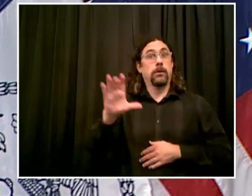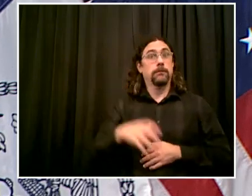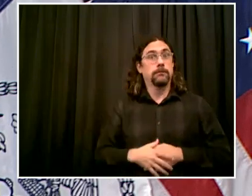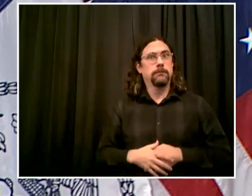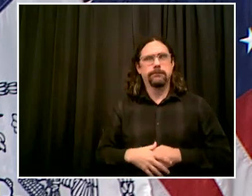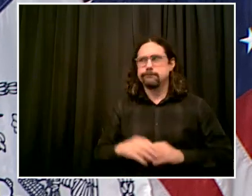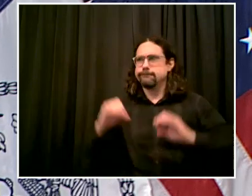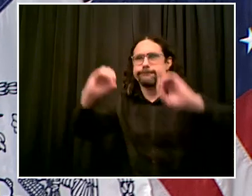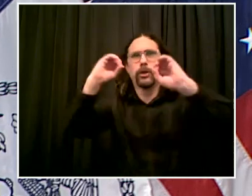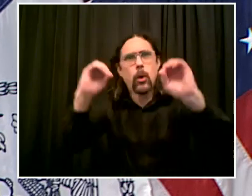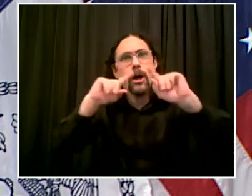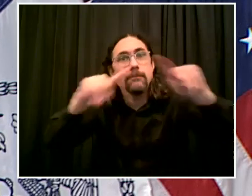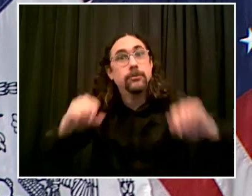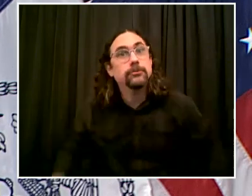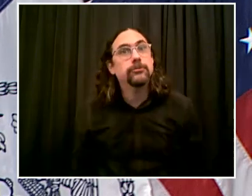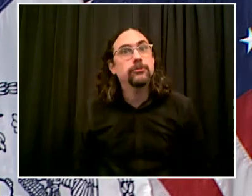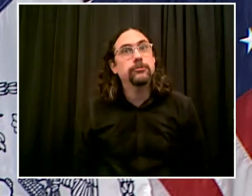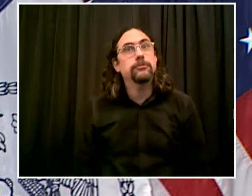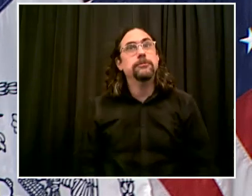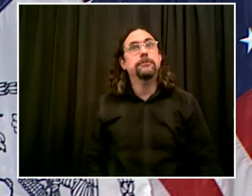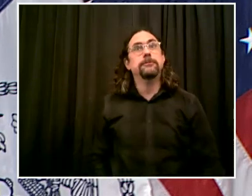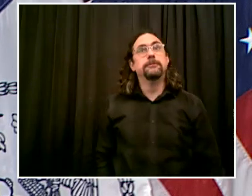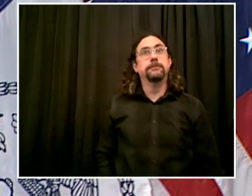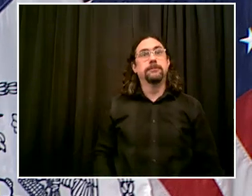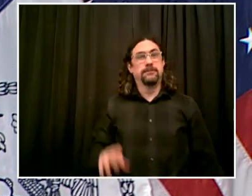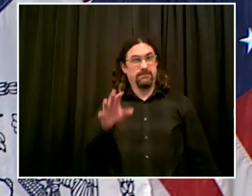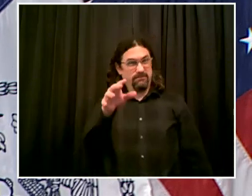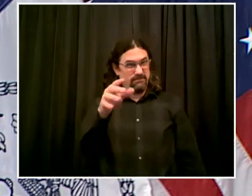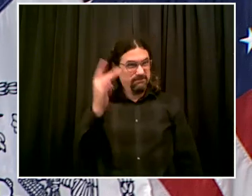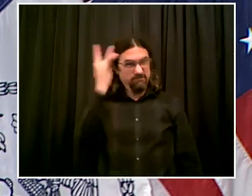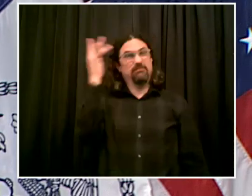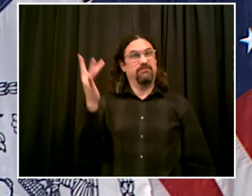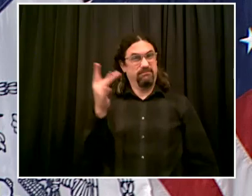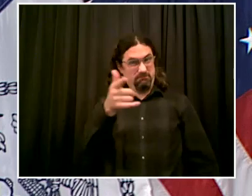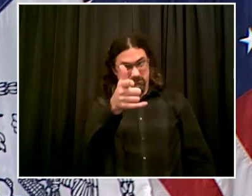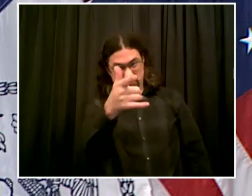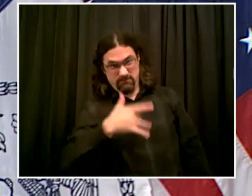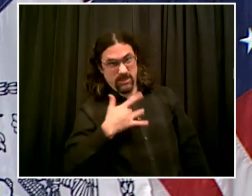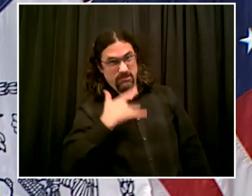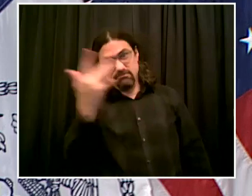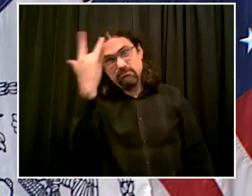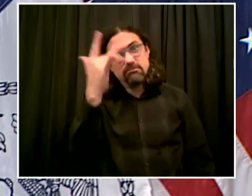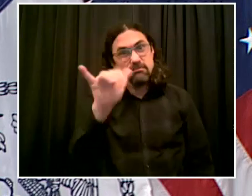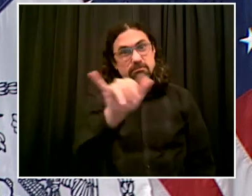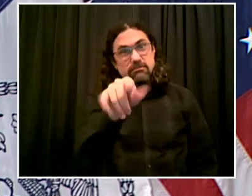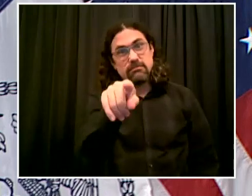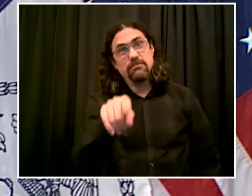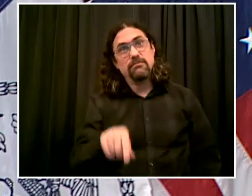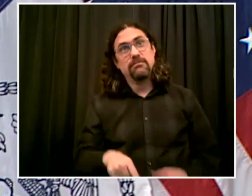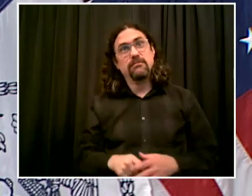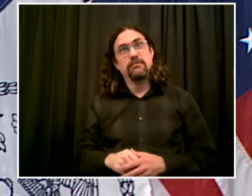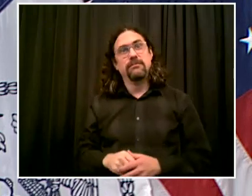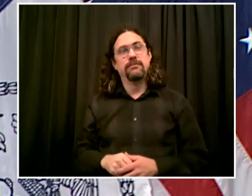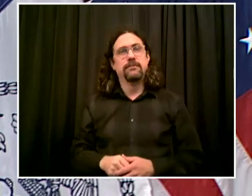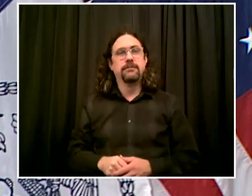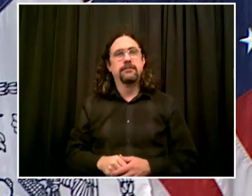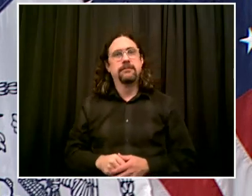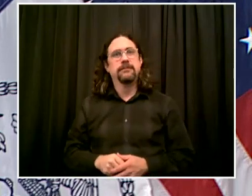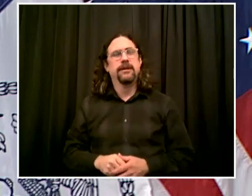WE KNOW TWO CRUCIAL THINGS ABUOT THE NYPD. IT IS A MAJORITY